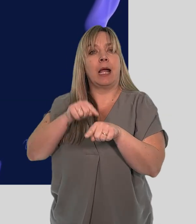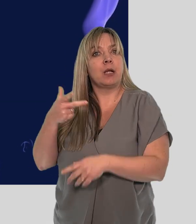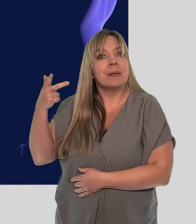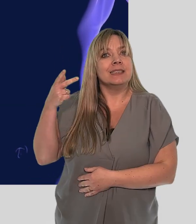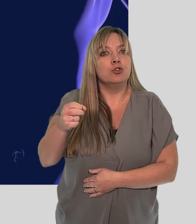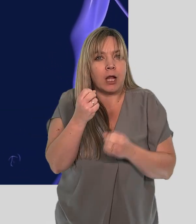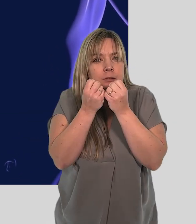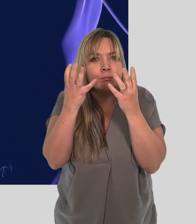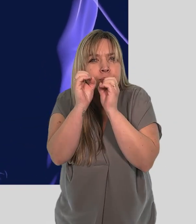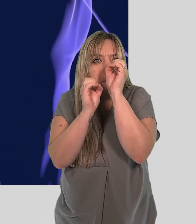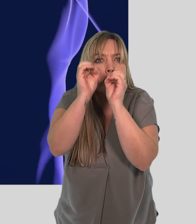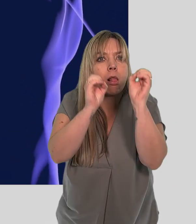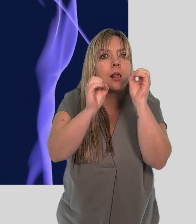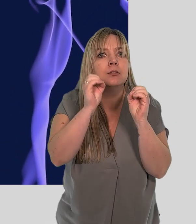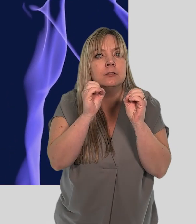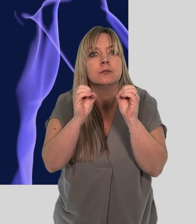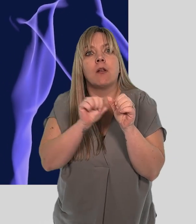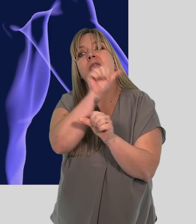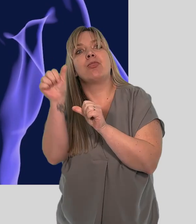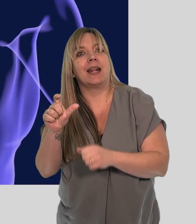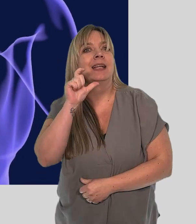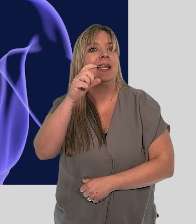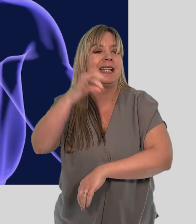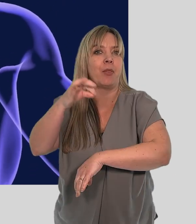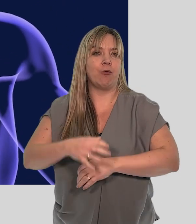By doing this over four minutes in the outpatient setting,